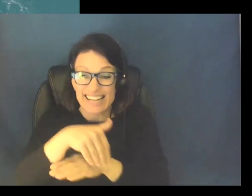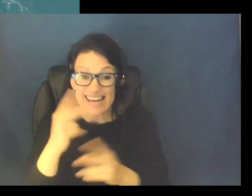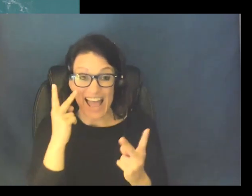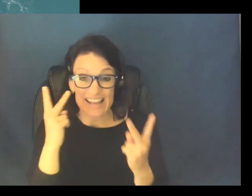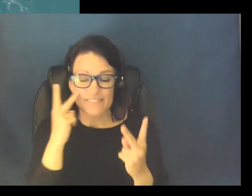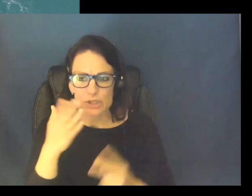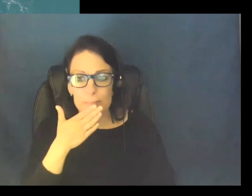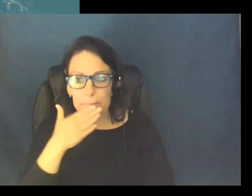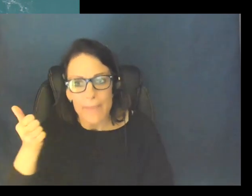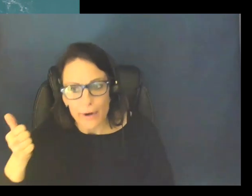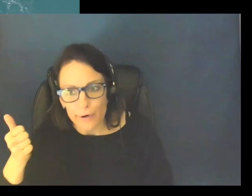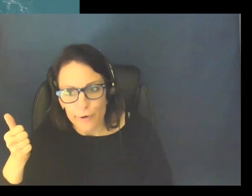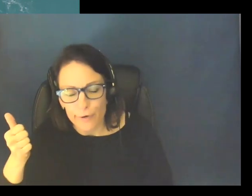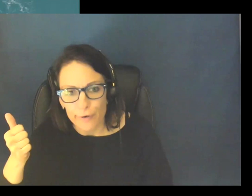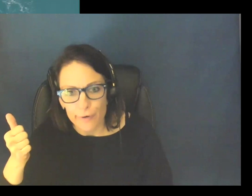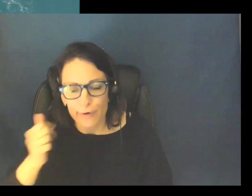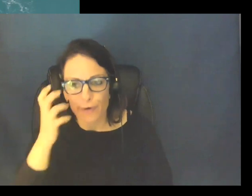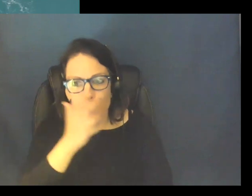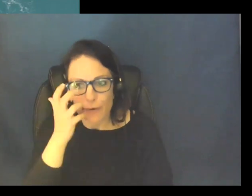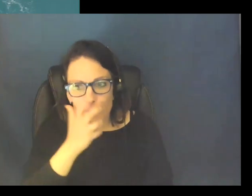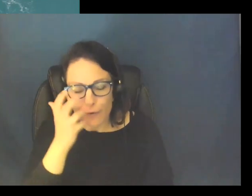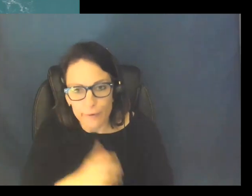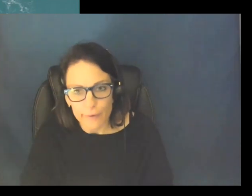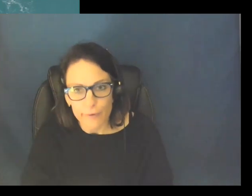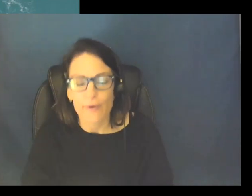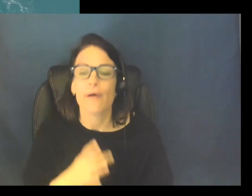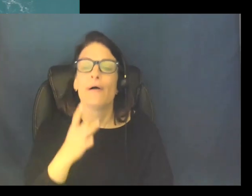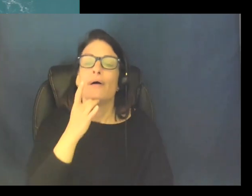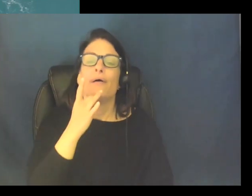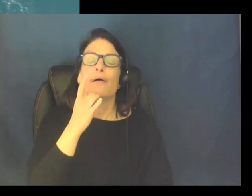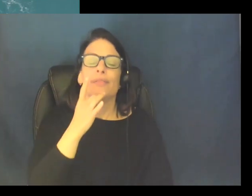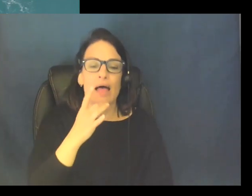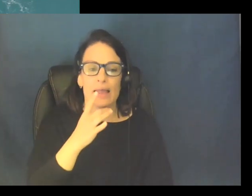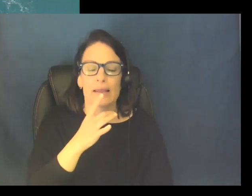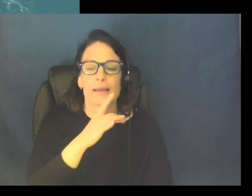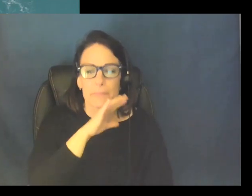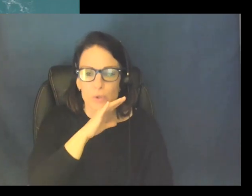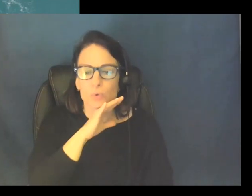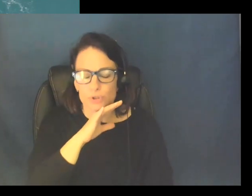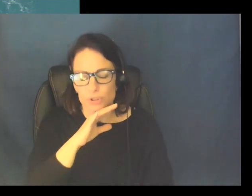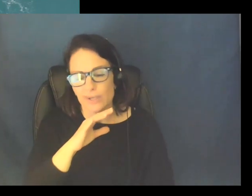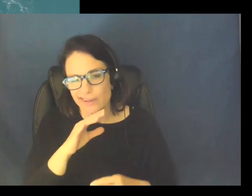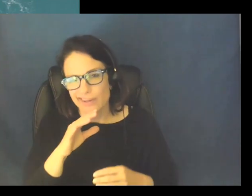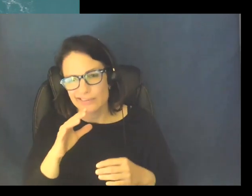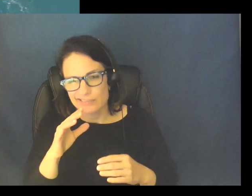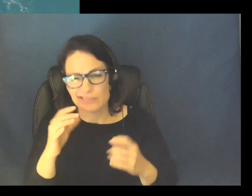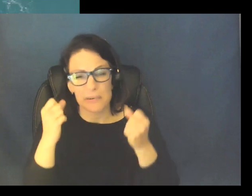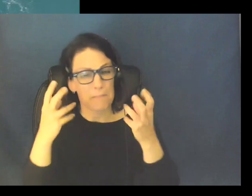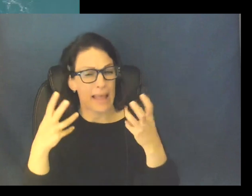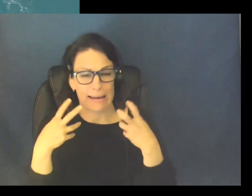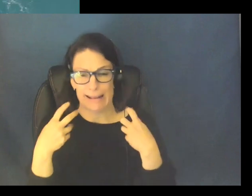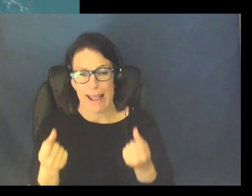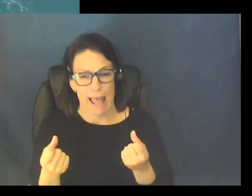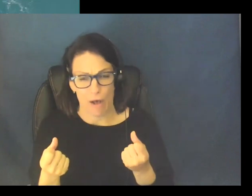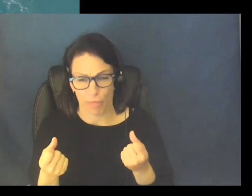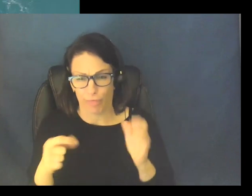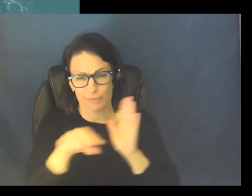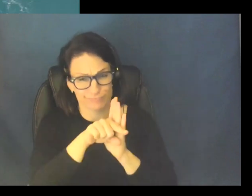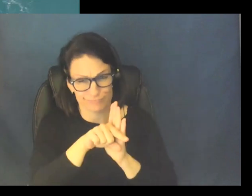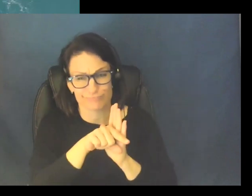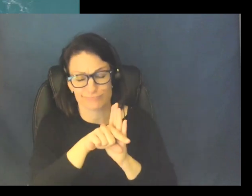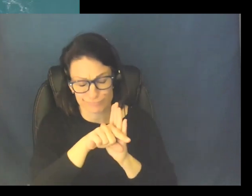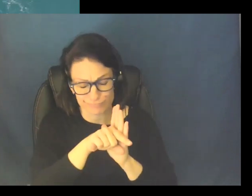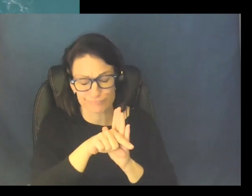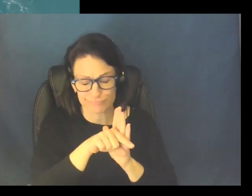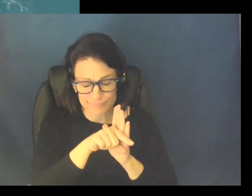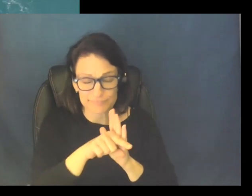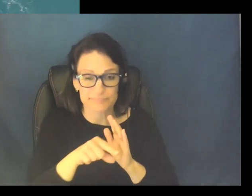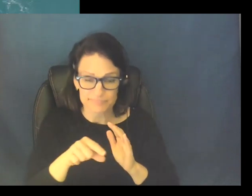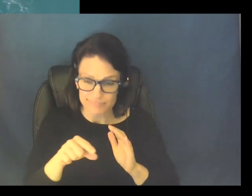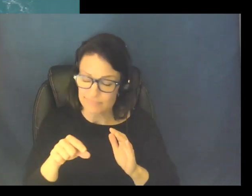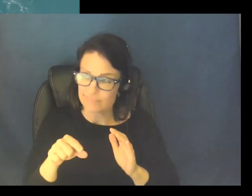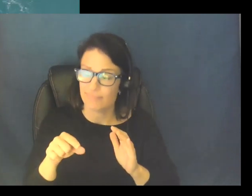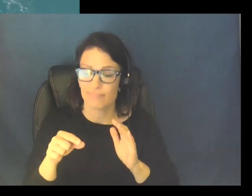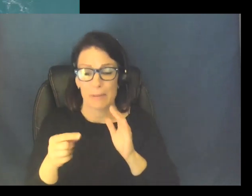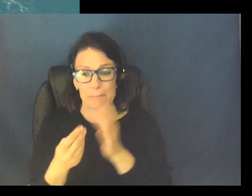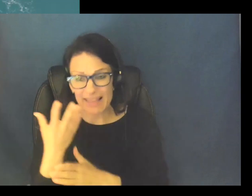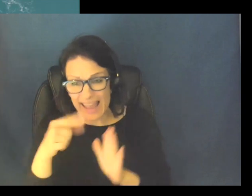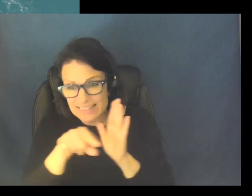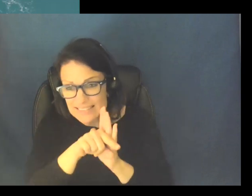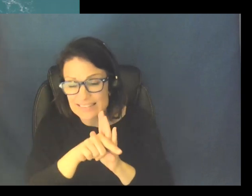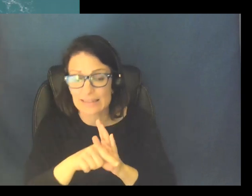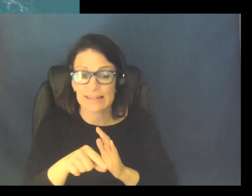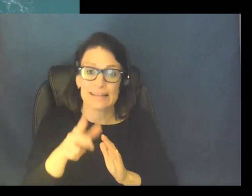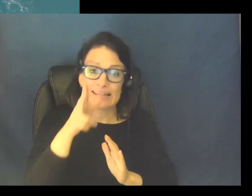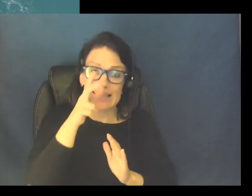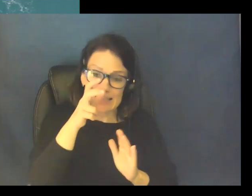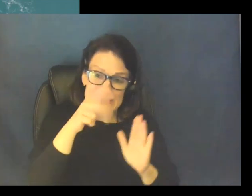and vessels. So, one thing I would say is that, uhm, I would encourage the Commonwealth to consider how they can change things, like, tax structures , regulatory environment, to promote nature positive solutions and incentivize both commercial owners and residential landowners to take interventions and really have a, uhm, situation where if you are and innovator and entrepreneur and you have a nature positive solution,